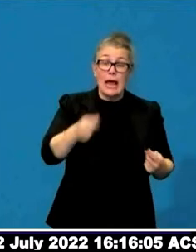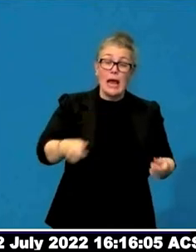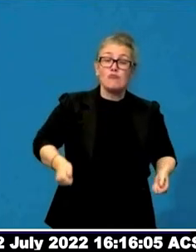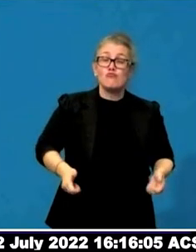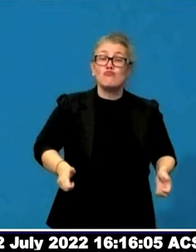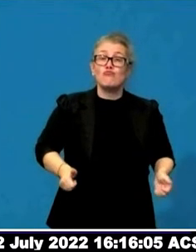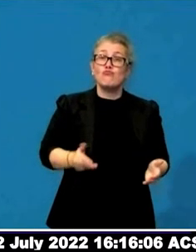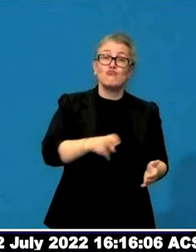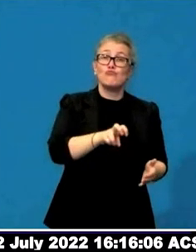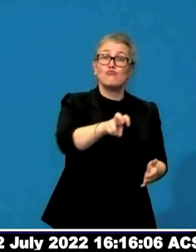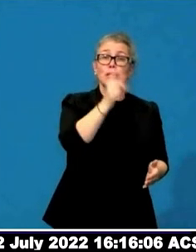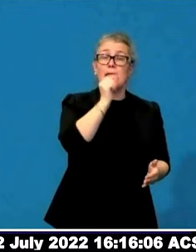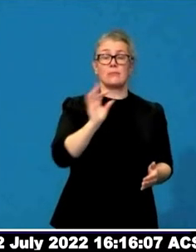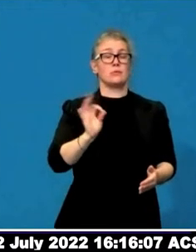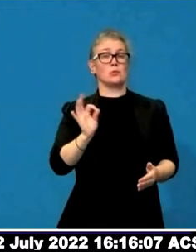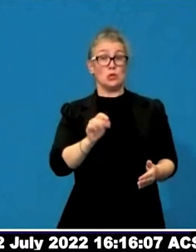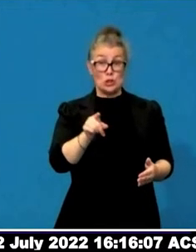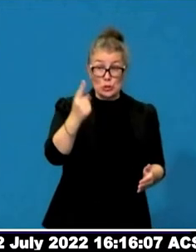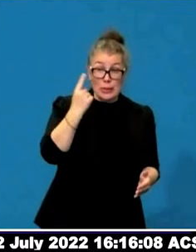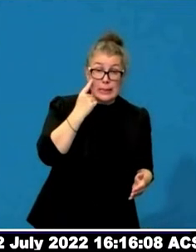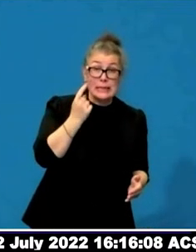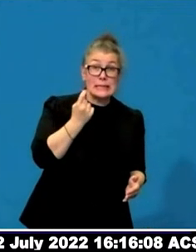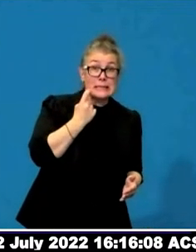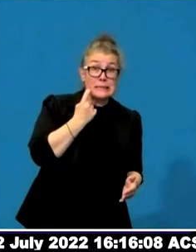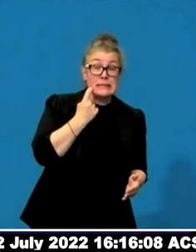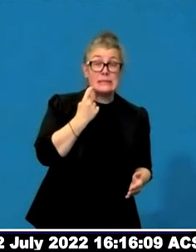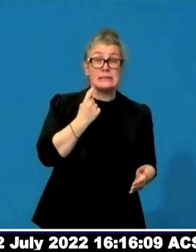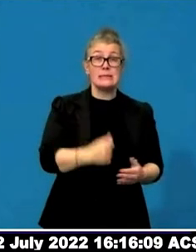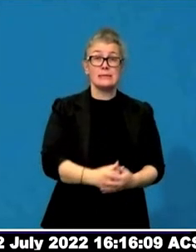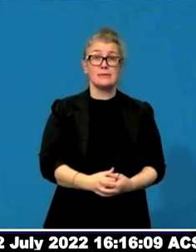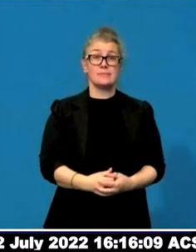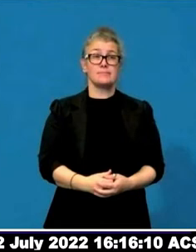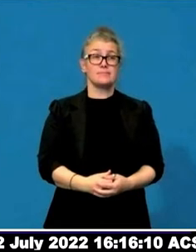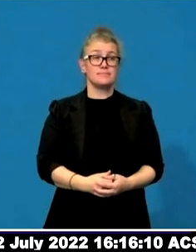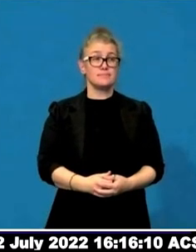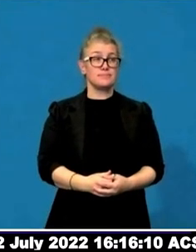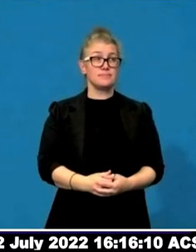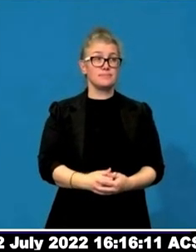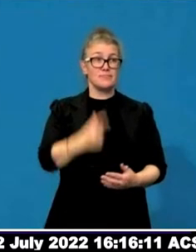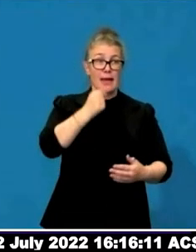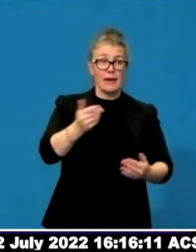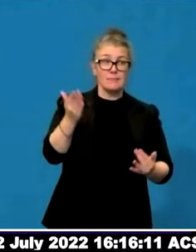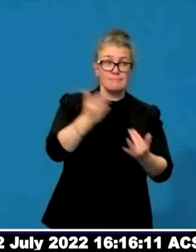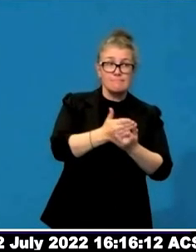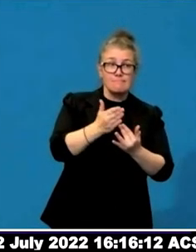Do you reckon it is easy for them to access the footpath